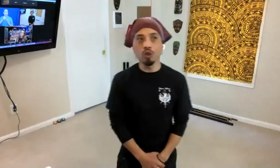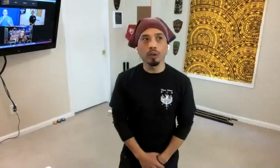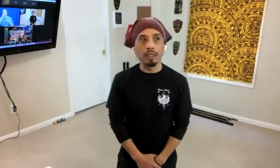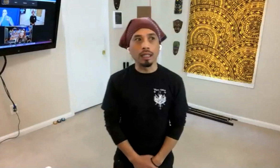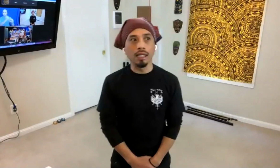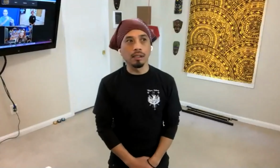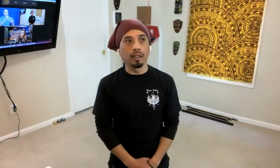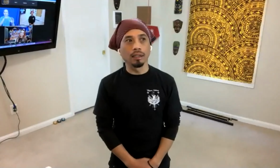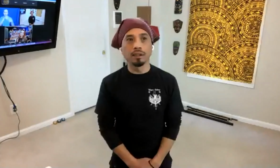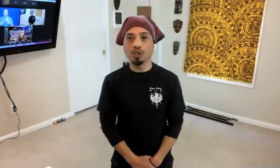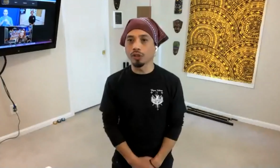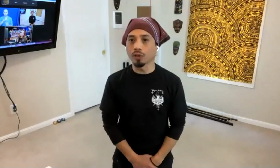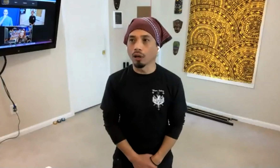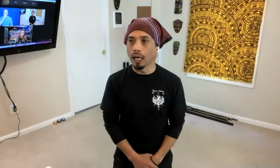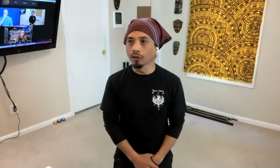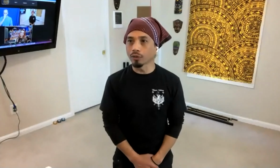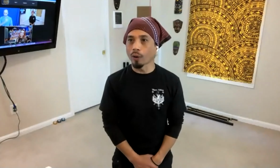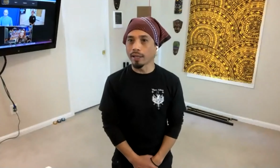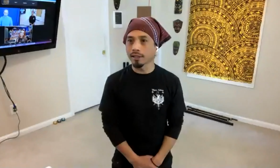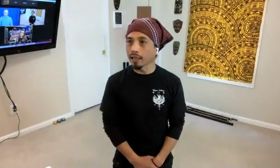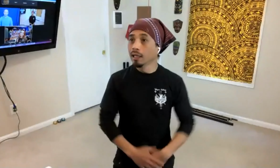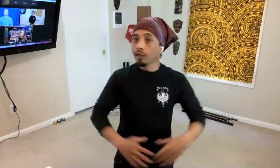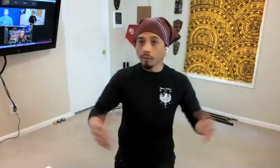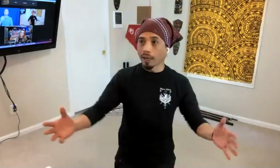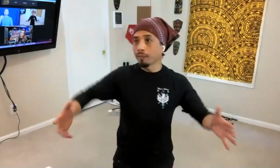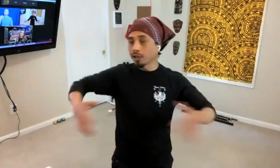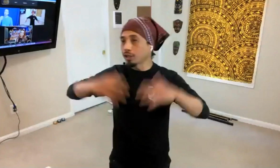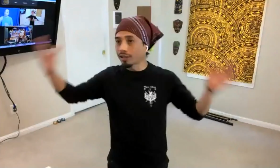USUALLY IN THE INDIGENOUS ELDER